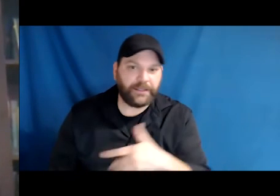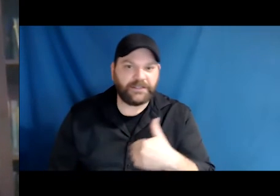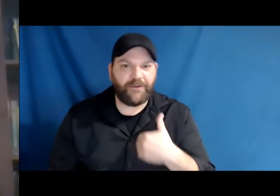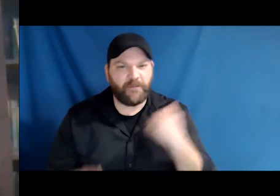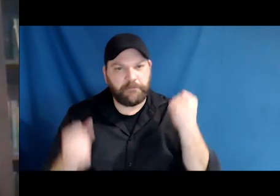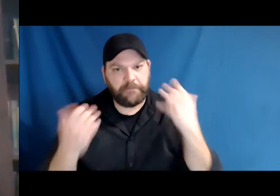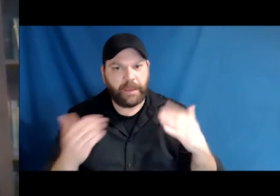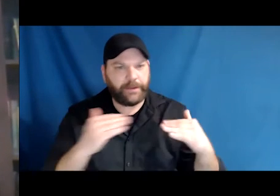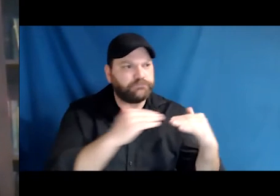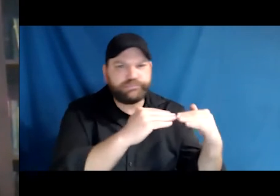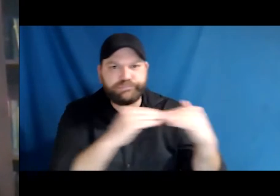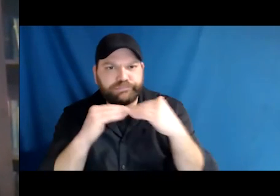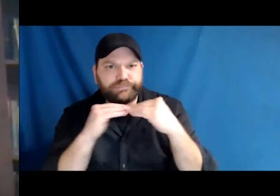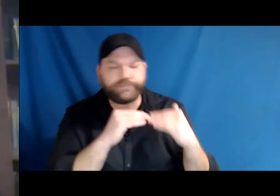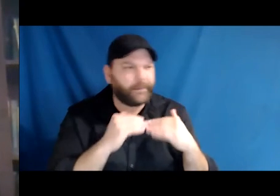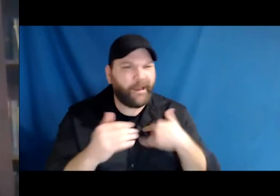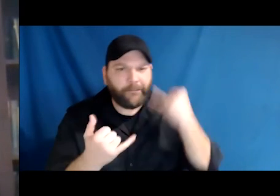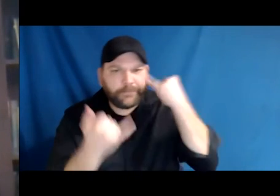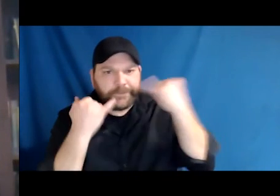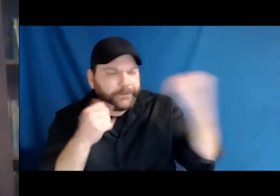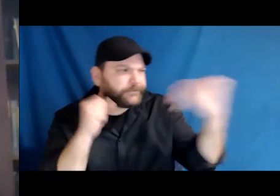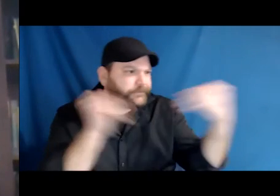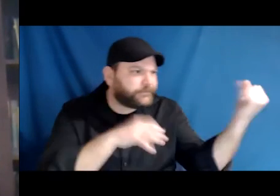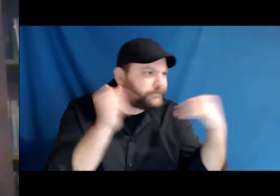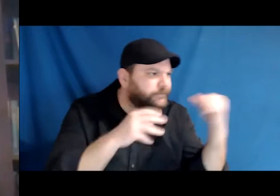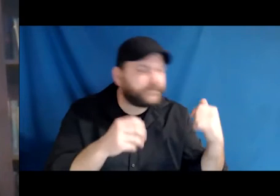bounce ideas off, and to encourage me to keep going on particularly difficult projects.